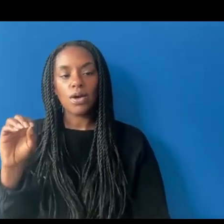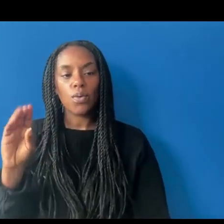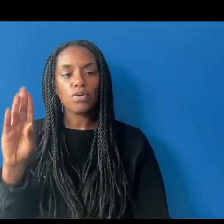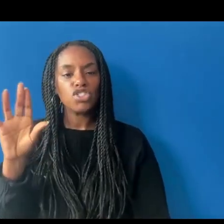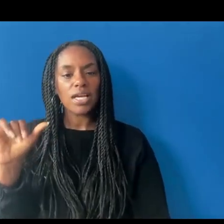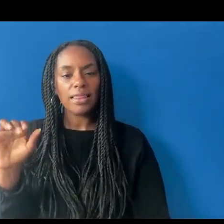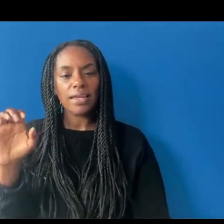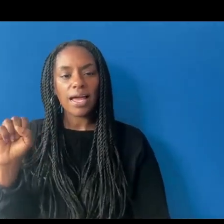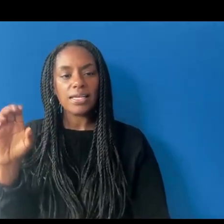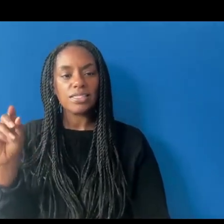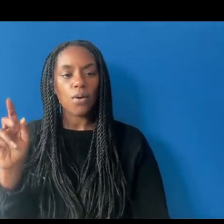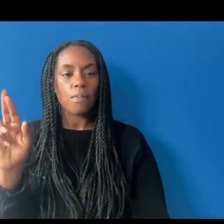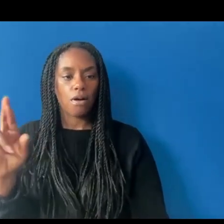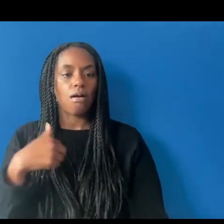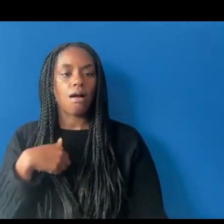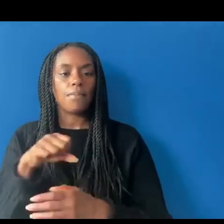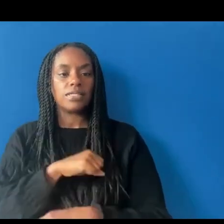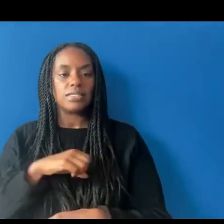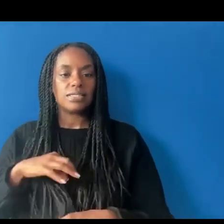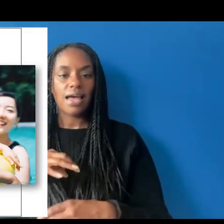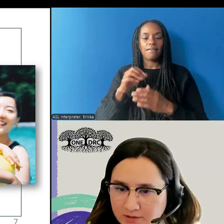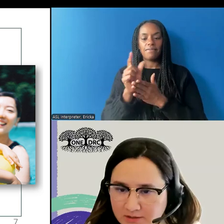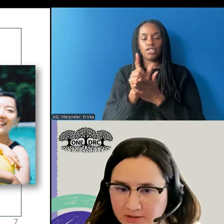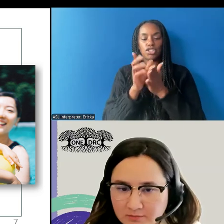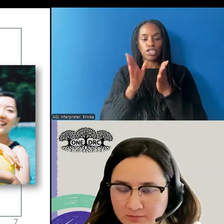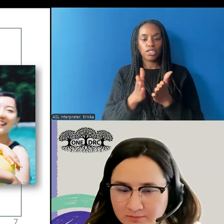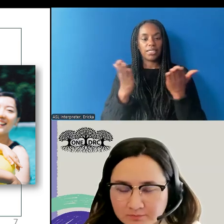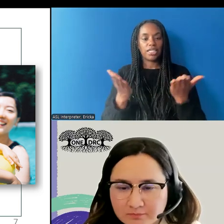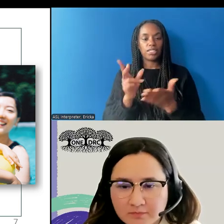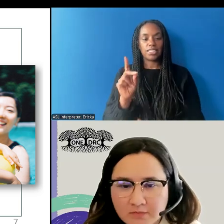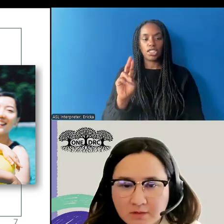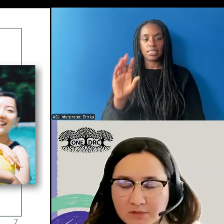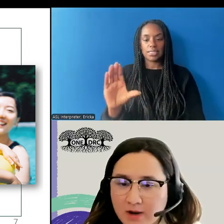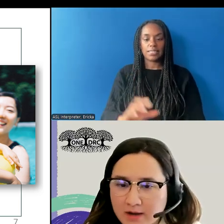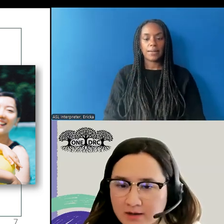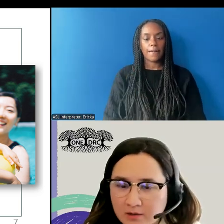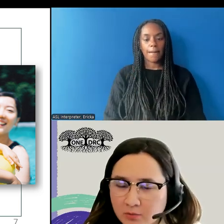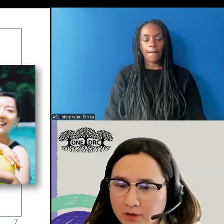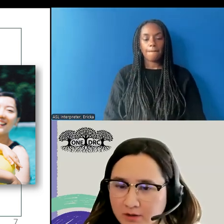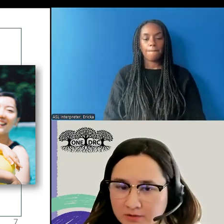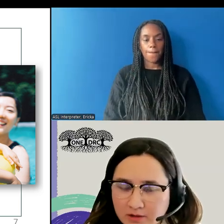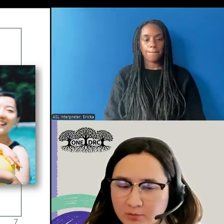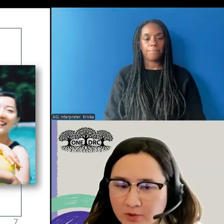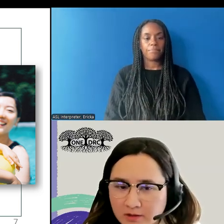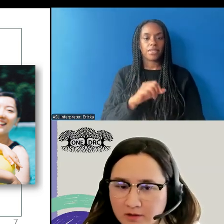I am a staff attorney within DRC. So I work under the umbrella